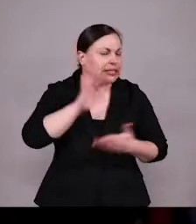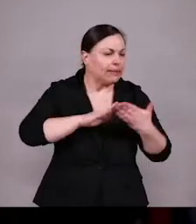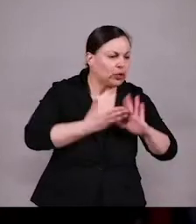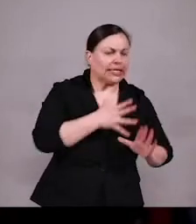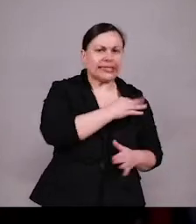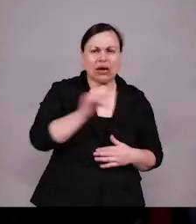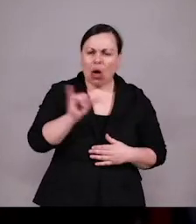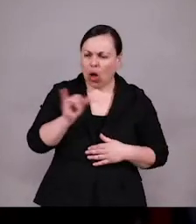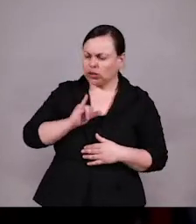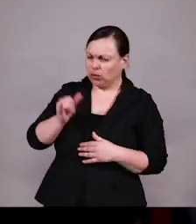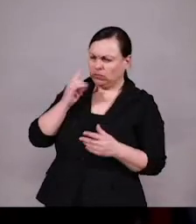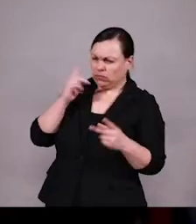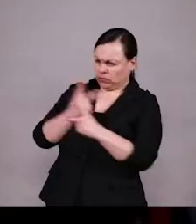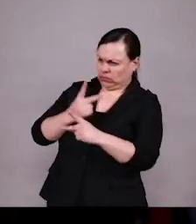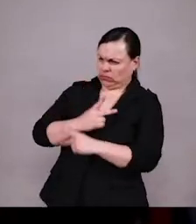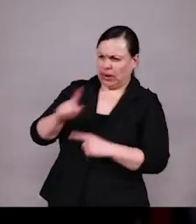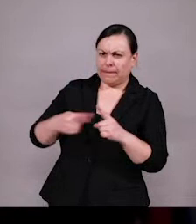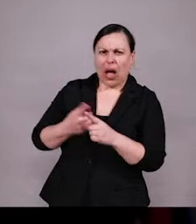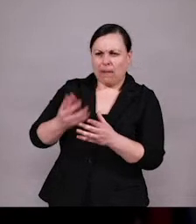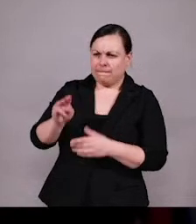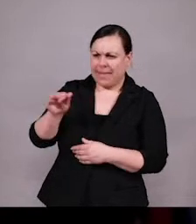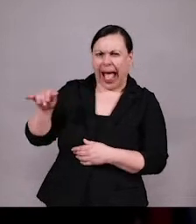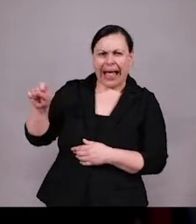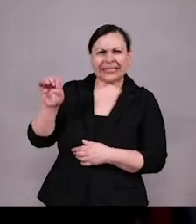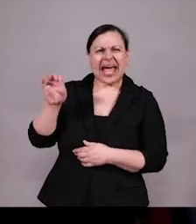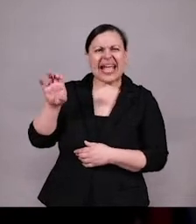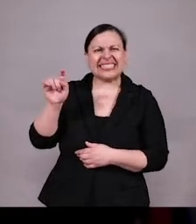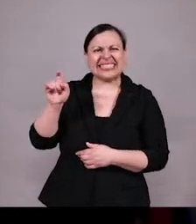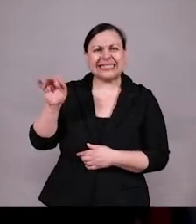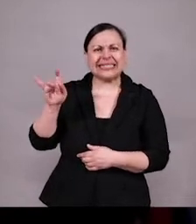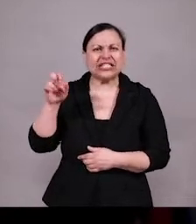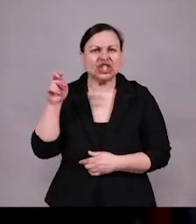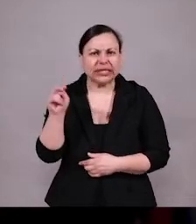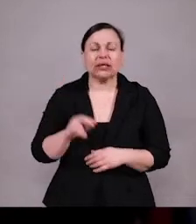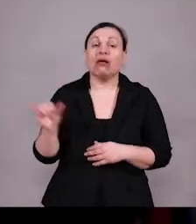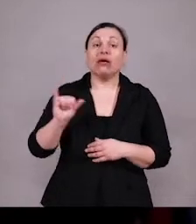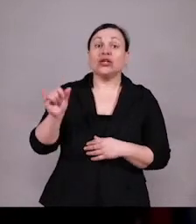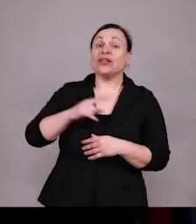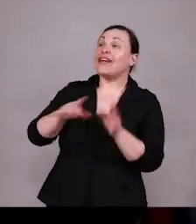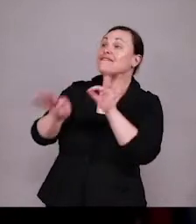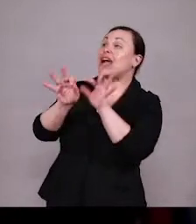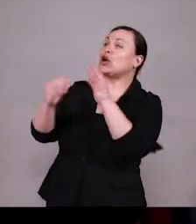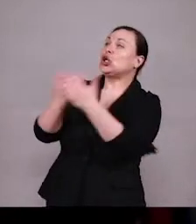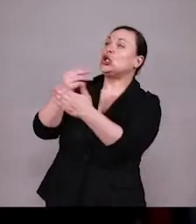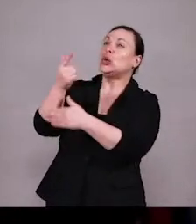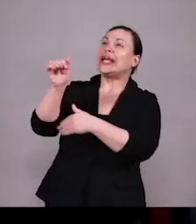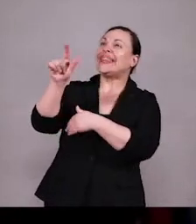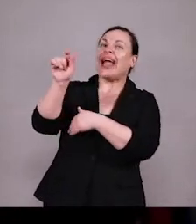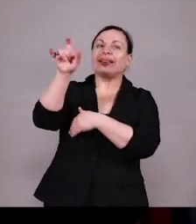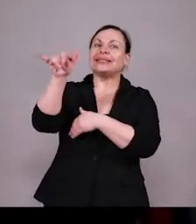causes of mass extinctions in the ocean. They’ve found new galaxies hidden behind the Milky Way